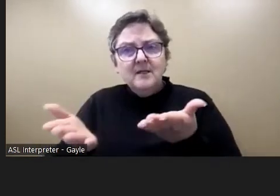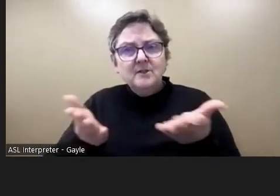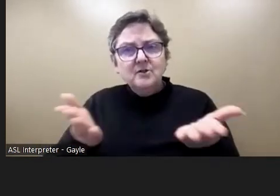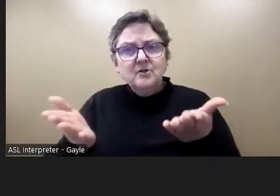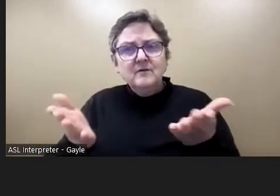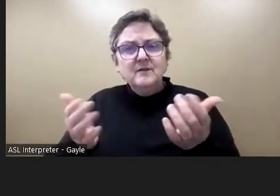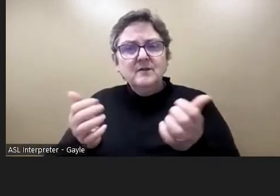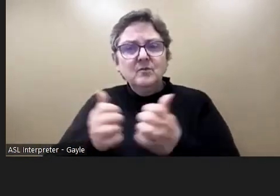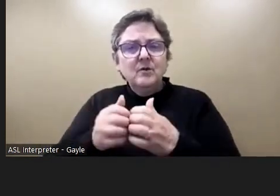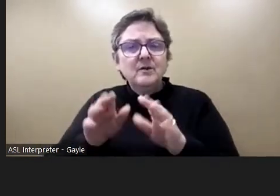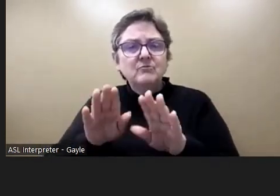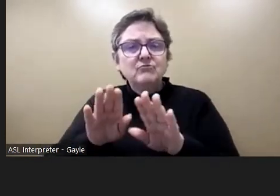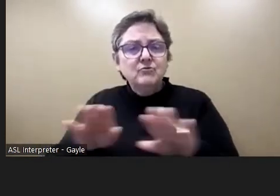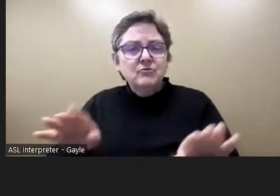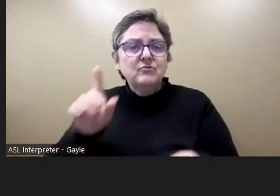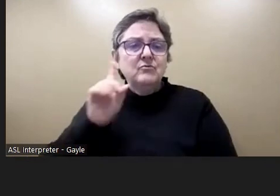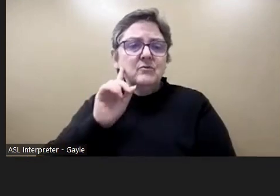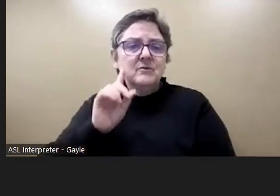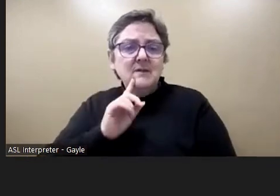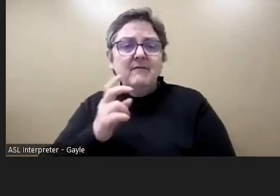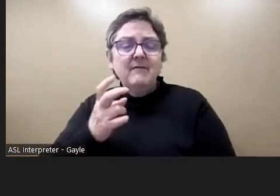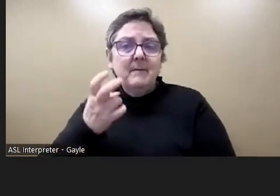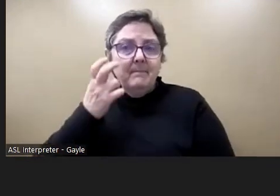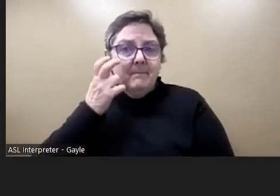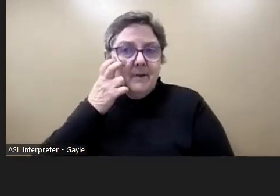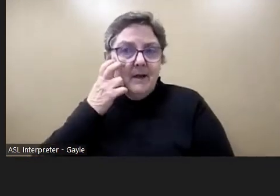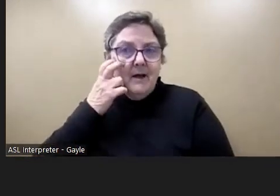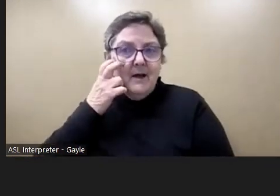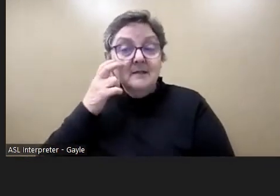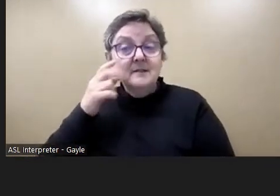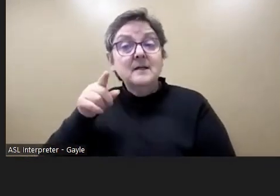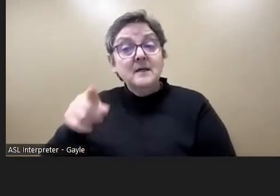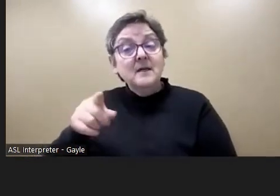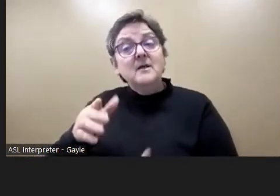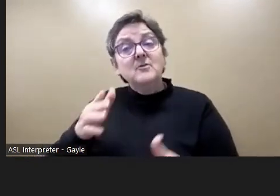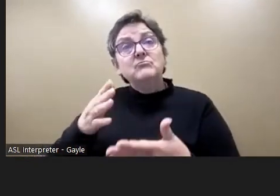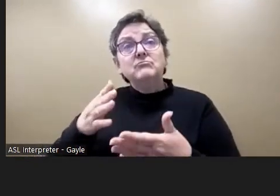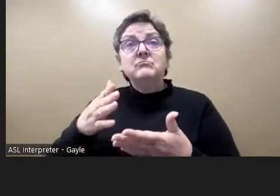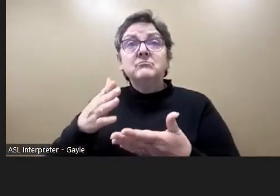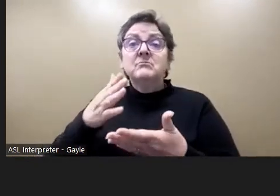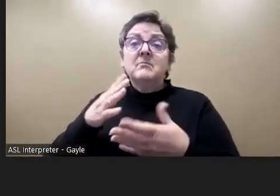and blind in parts of the country in Philippines. And they are also using Bloom book,